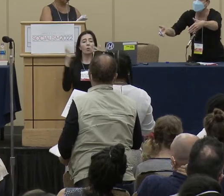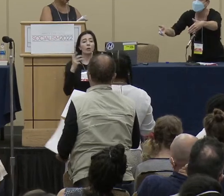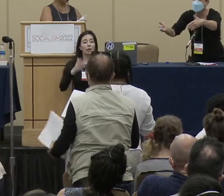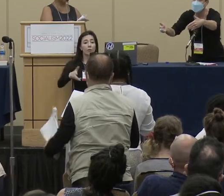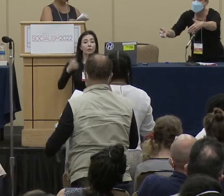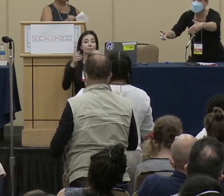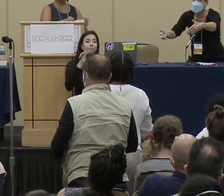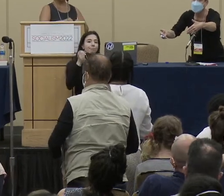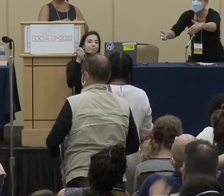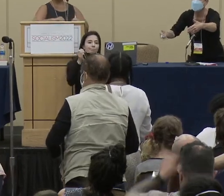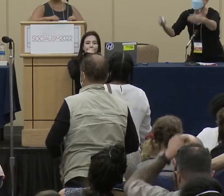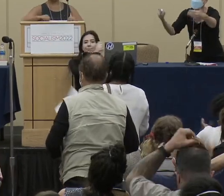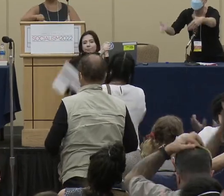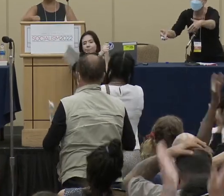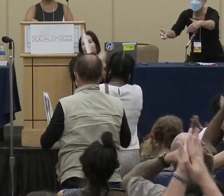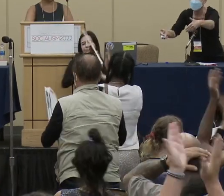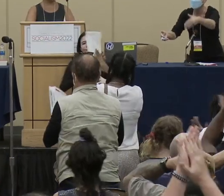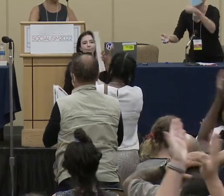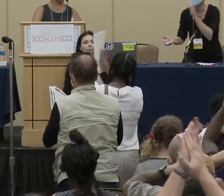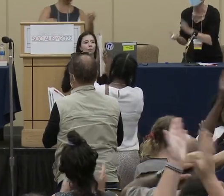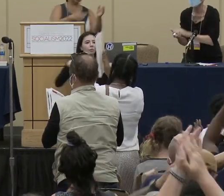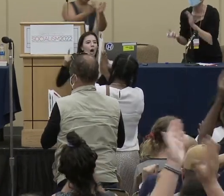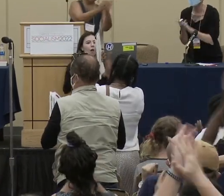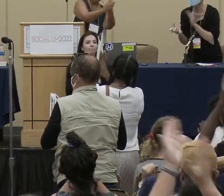≫ So, before folks leave, I want to give a huge shout-out